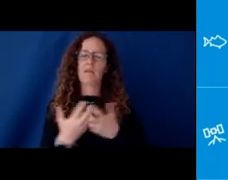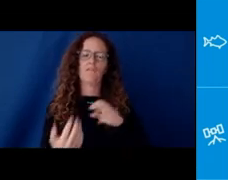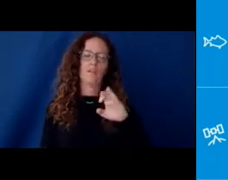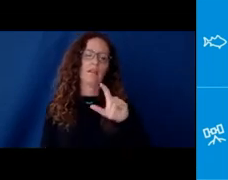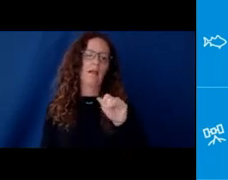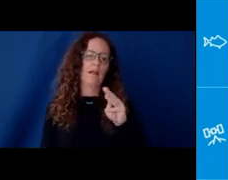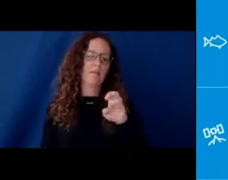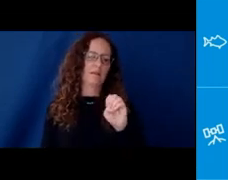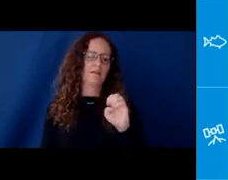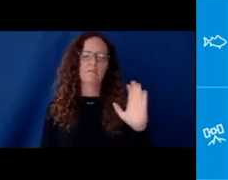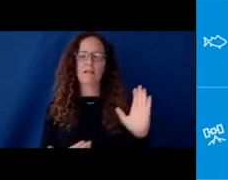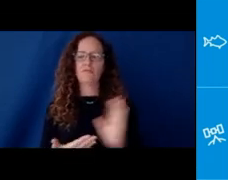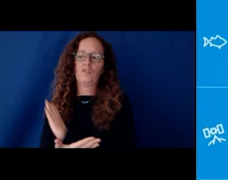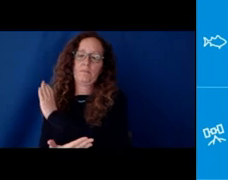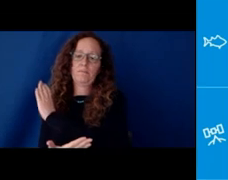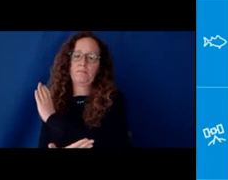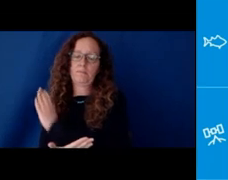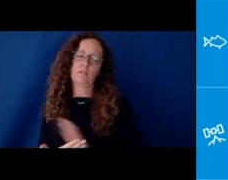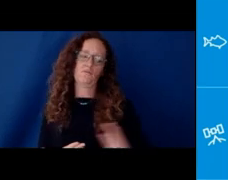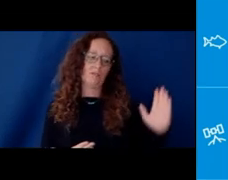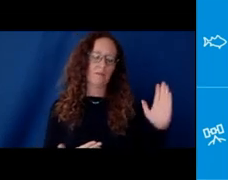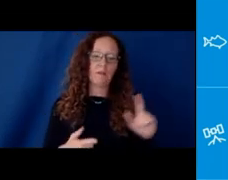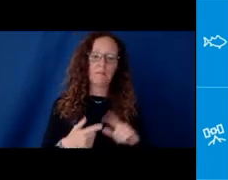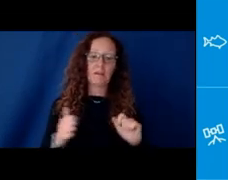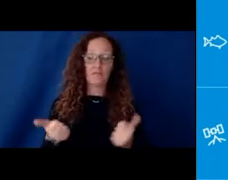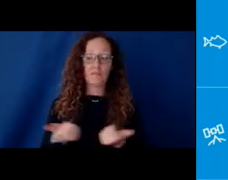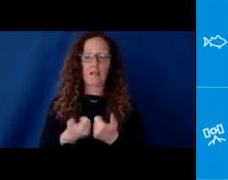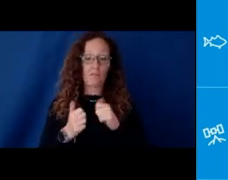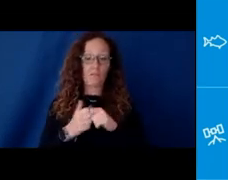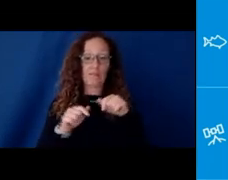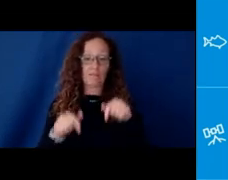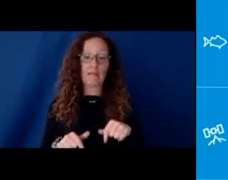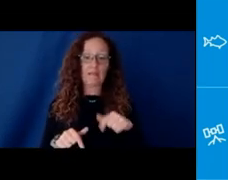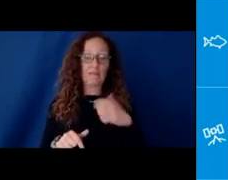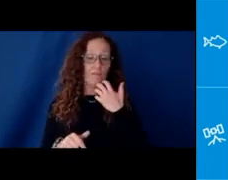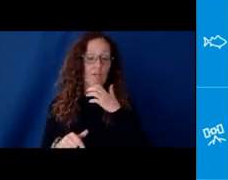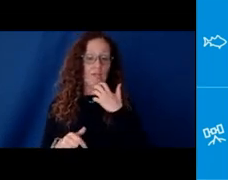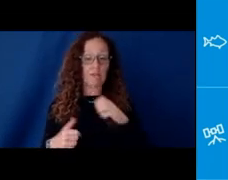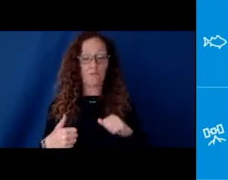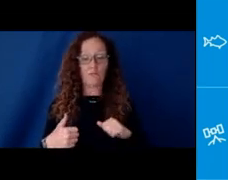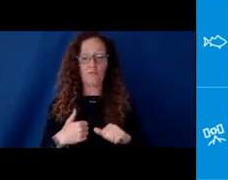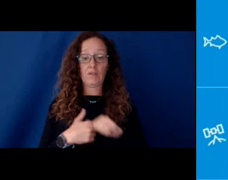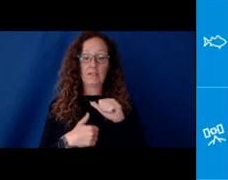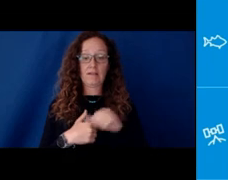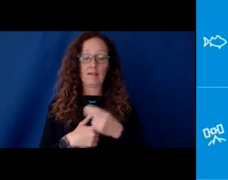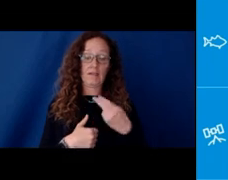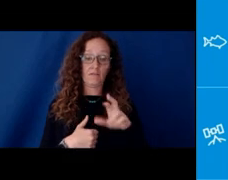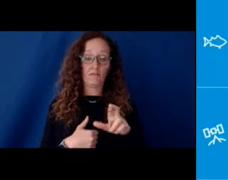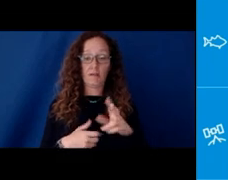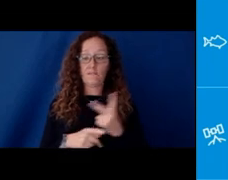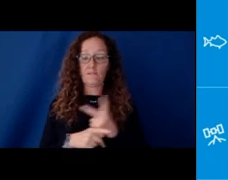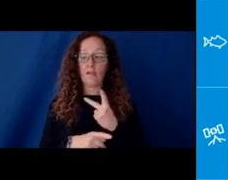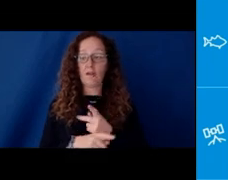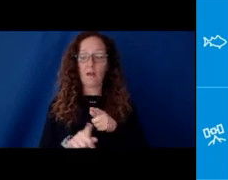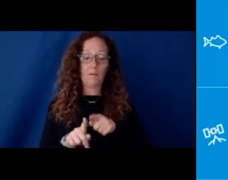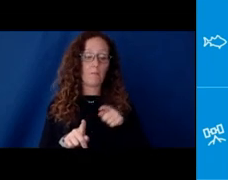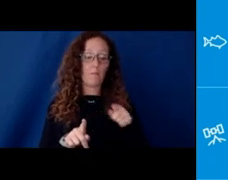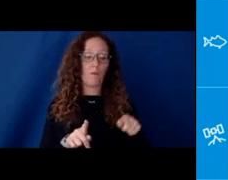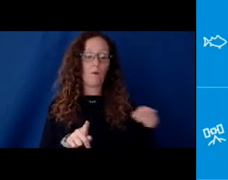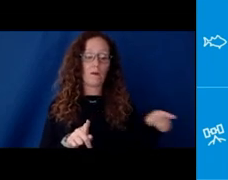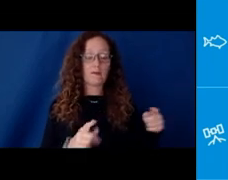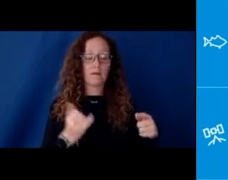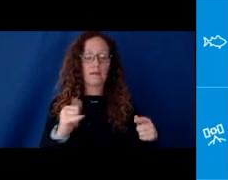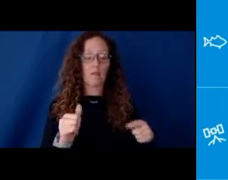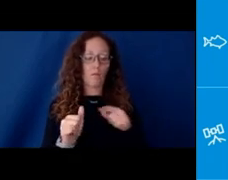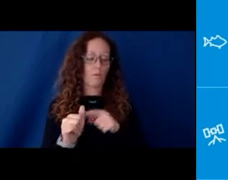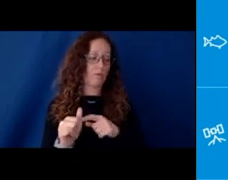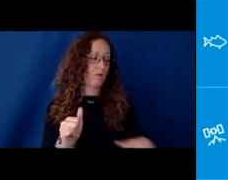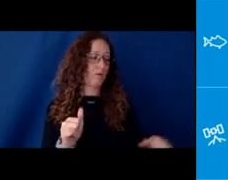setting thresholds for HeatRisk was to identify cut points between these yellow and magenta dots.